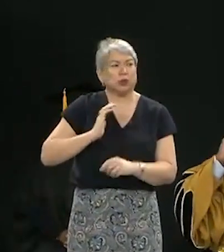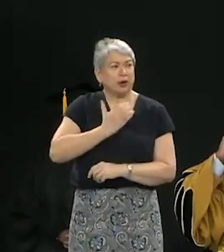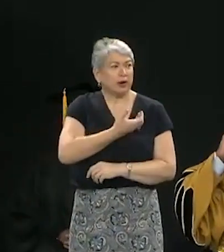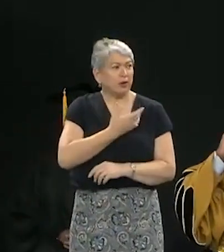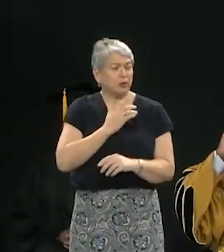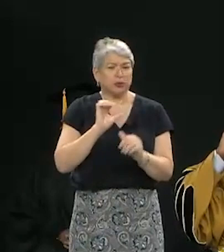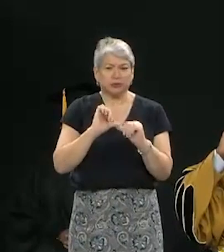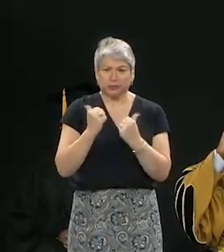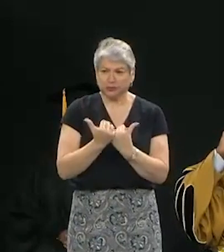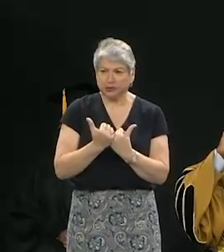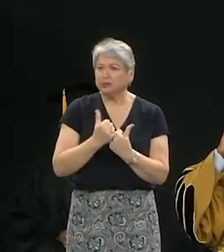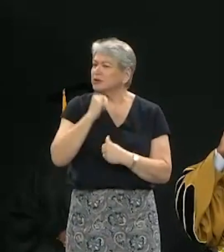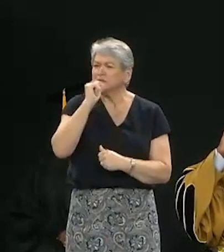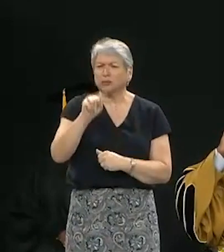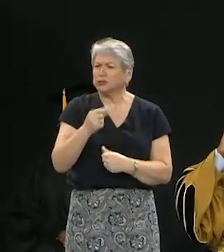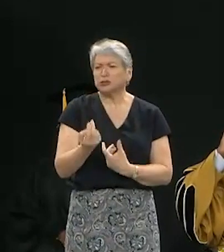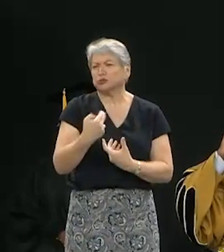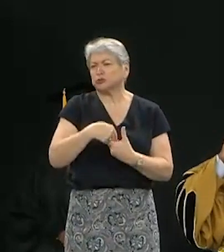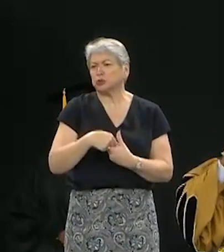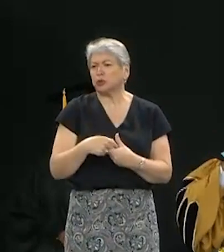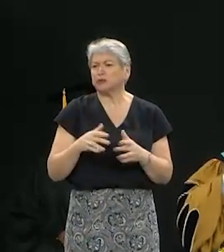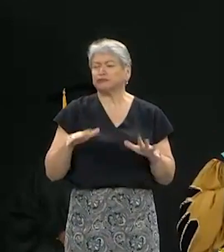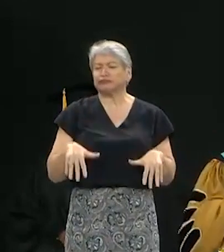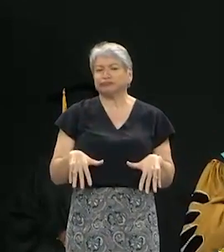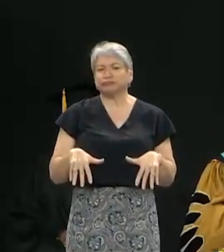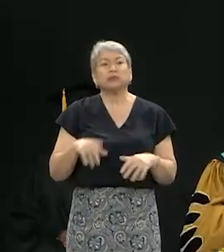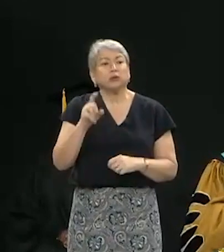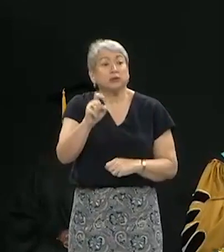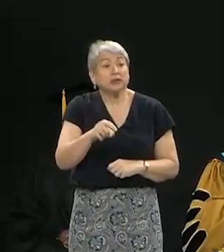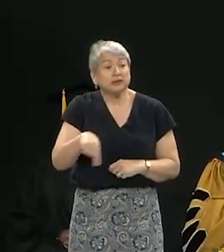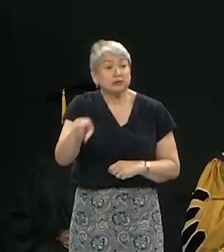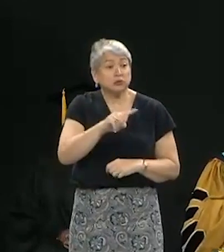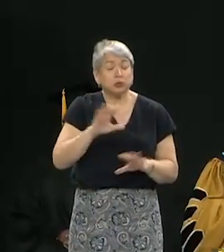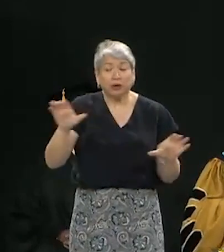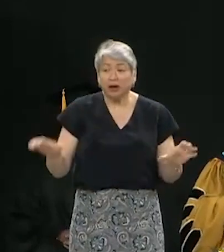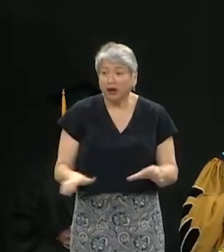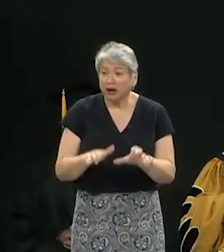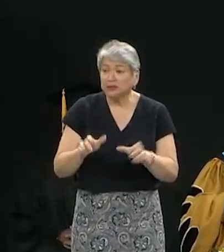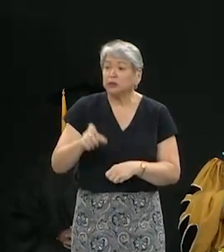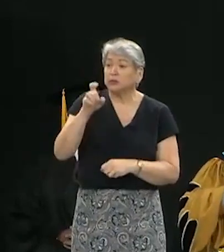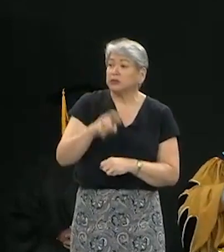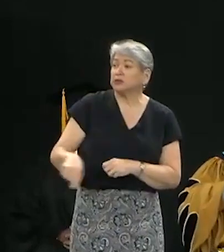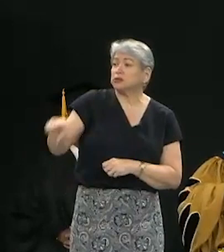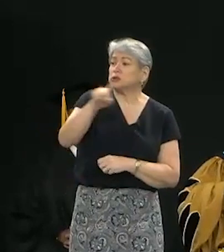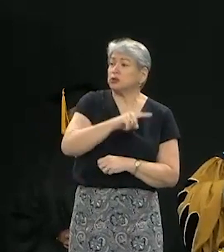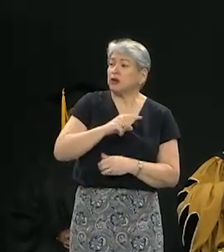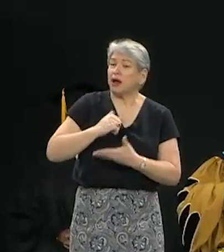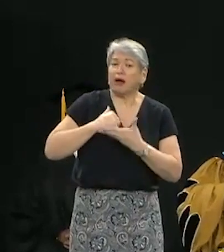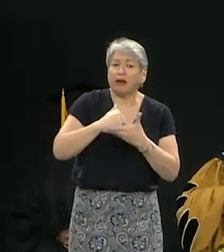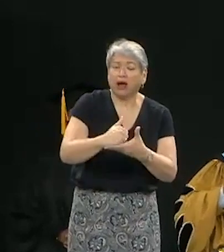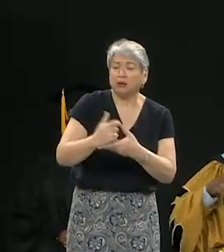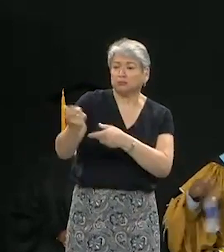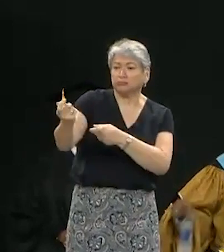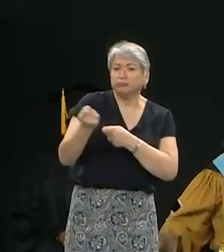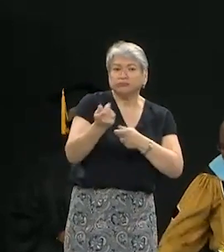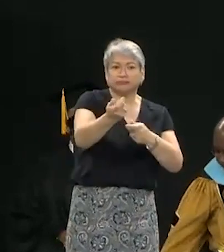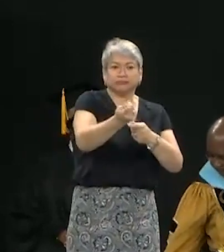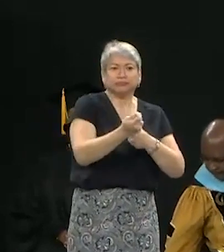And I don’t mean just to join. We need you to be active. We need you to help us to recruit the next generation of Southern Miss students.